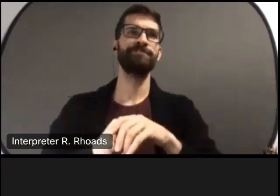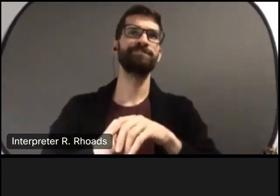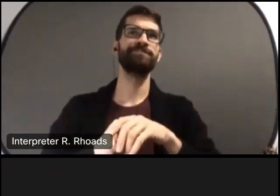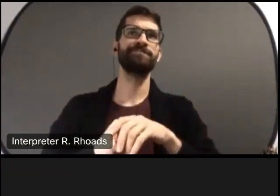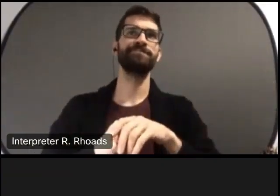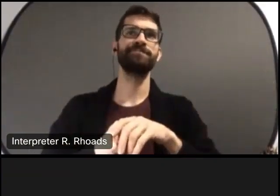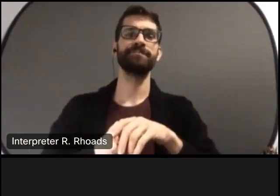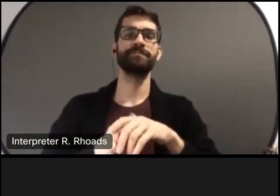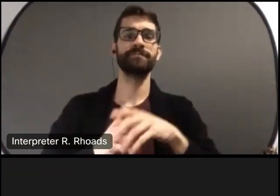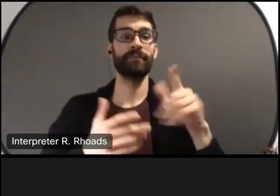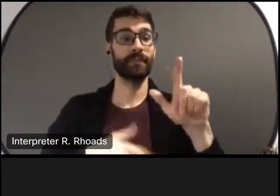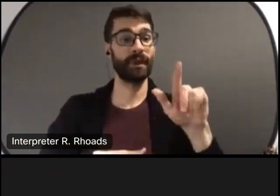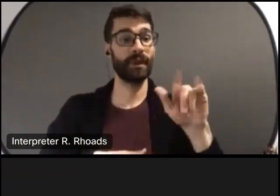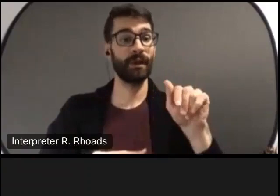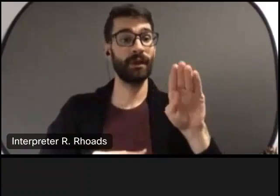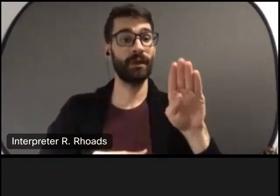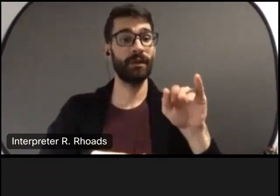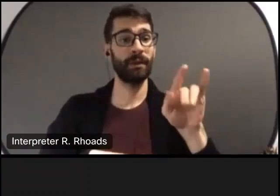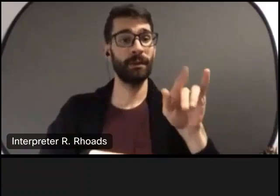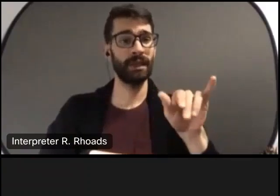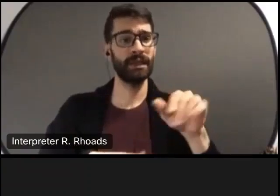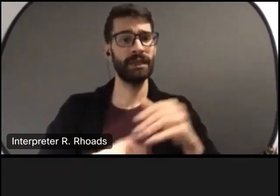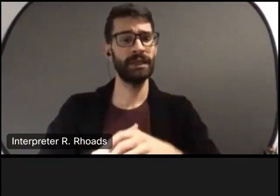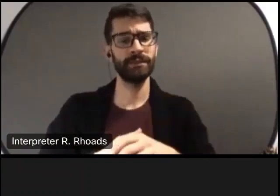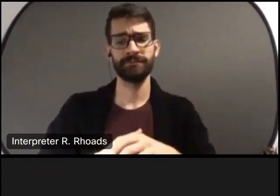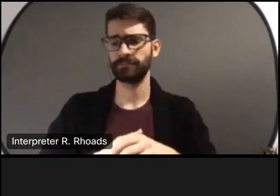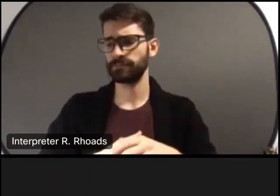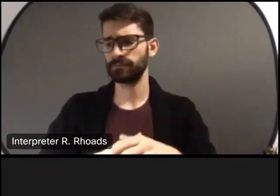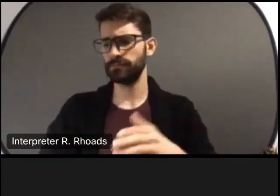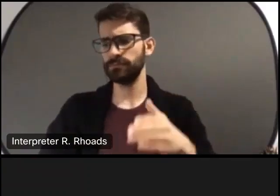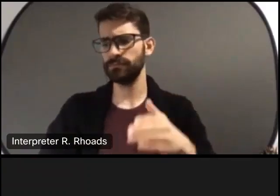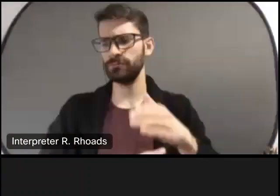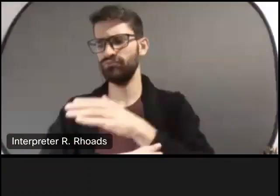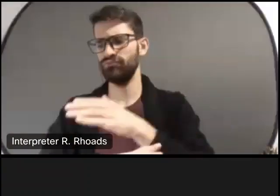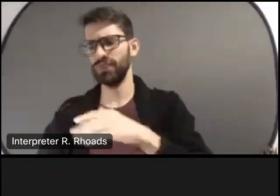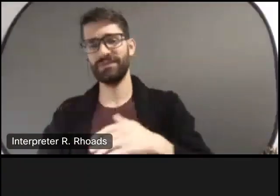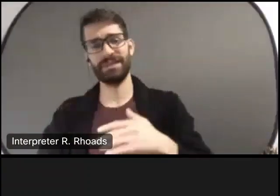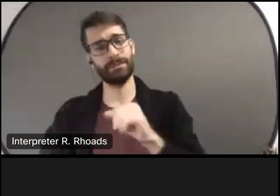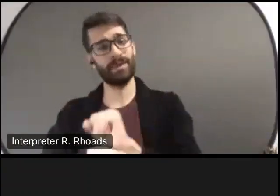liability and my previous profession I had insurance for malpractice.